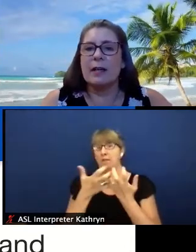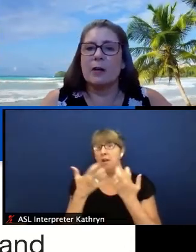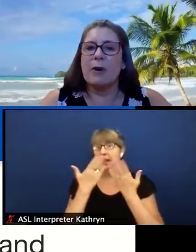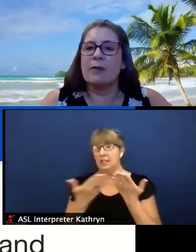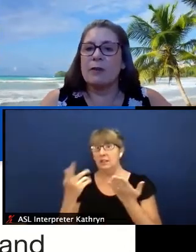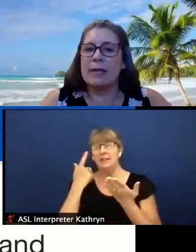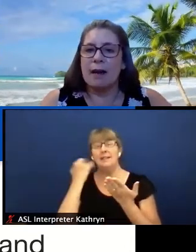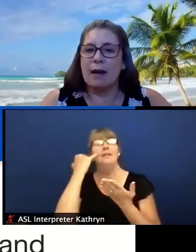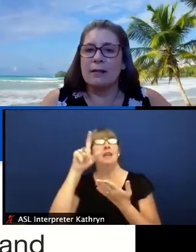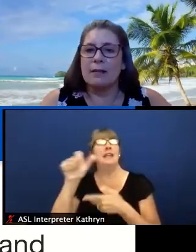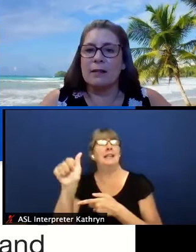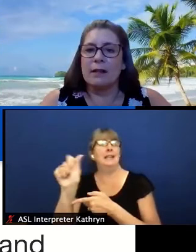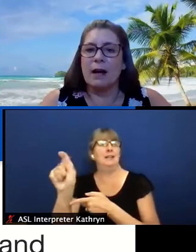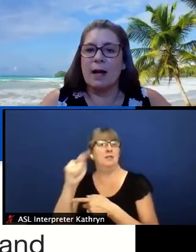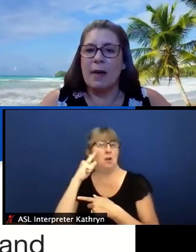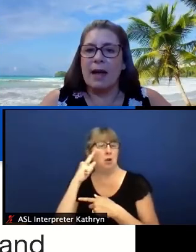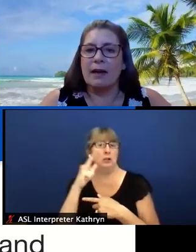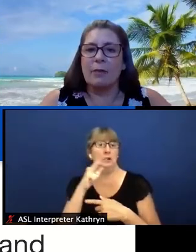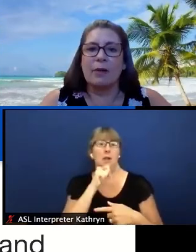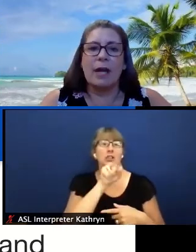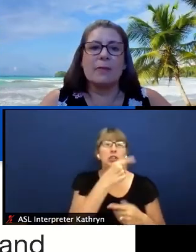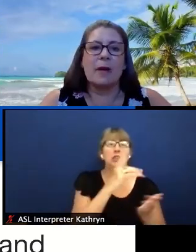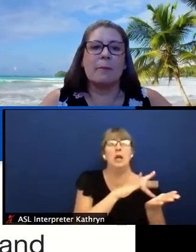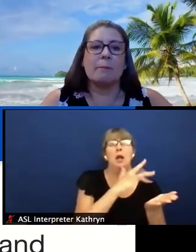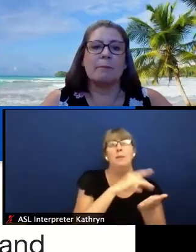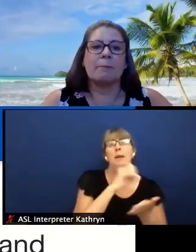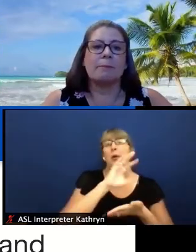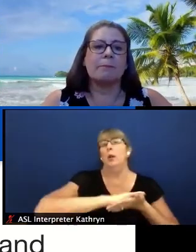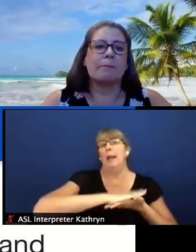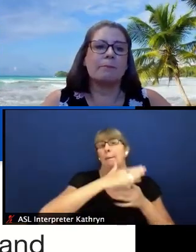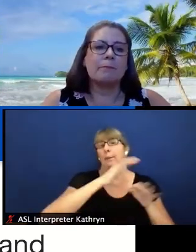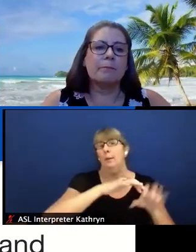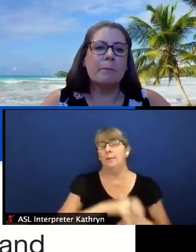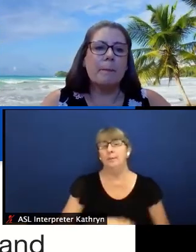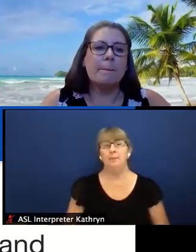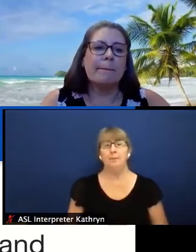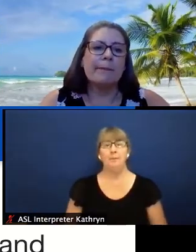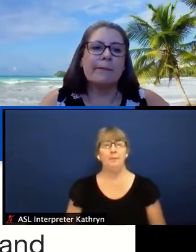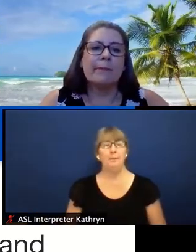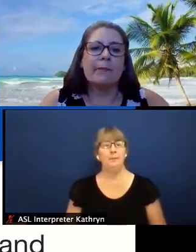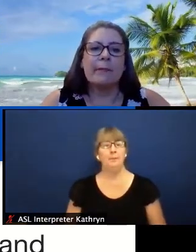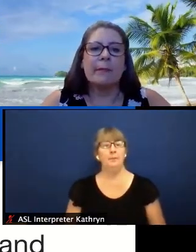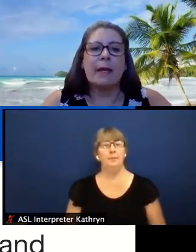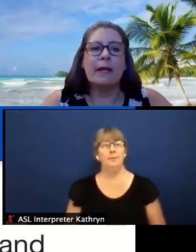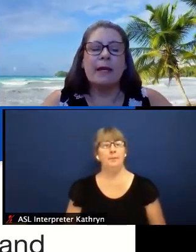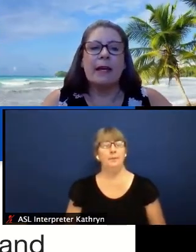above and beyond an iPad or a laptop